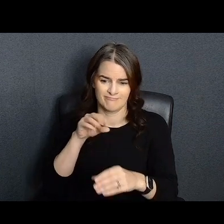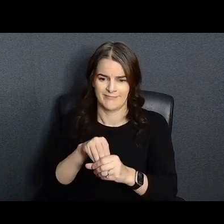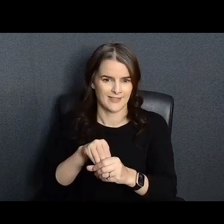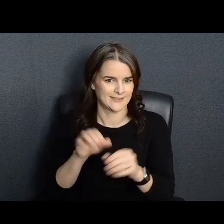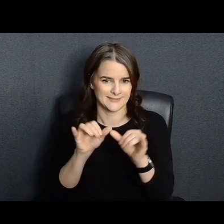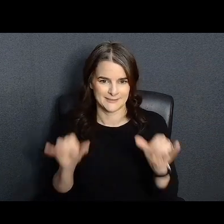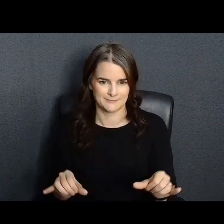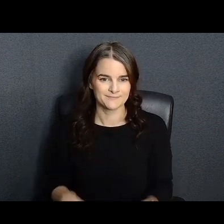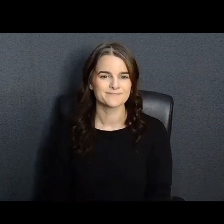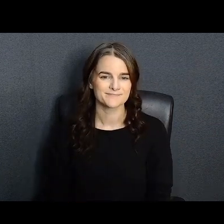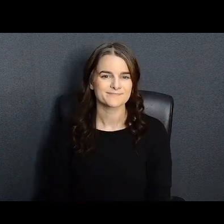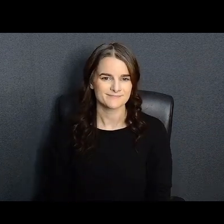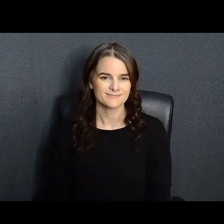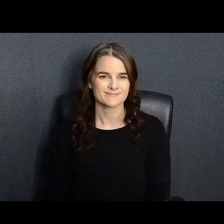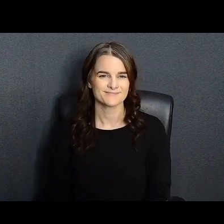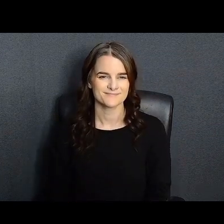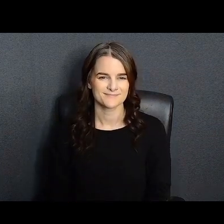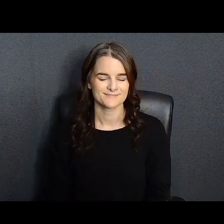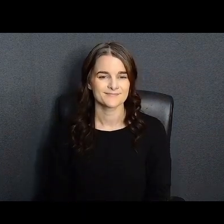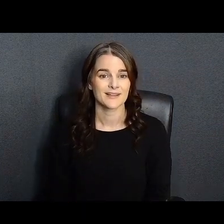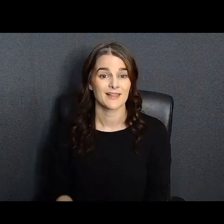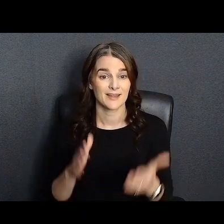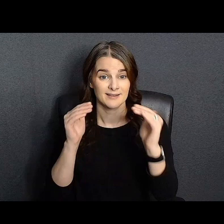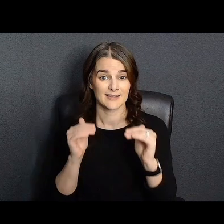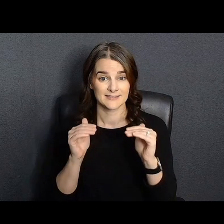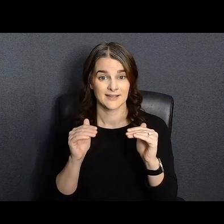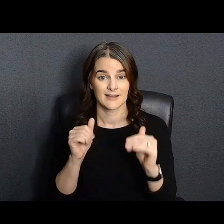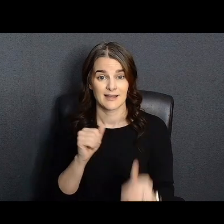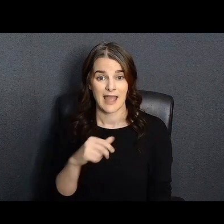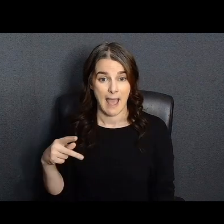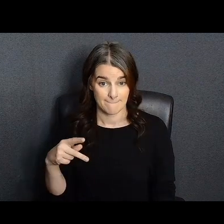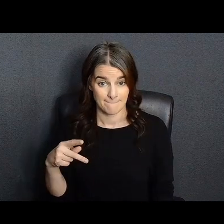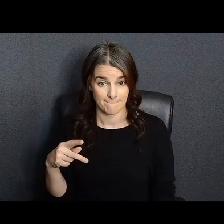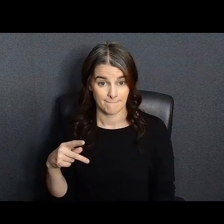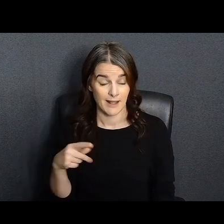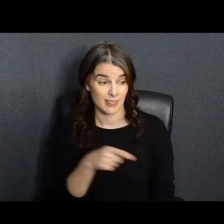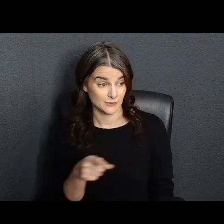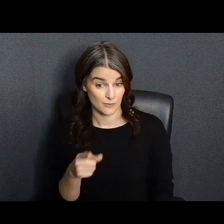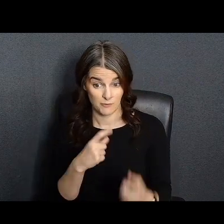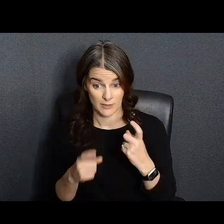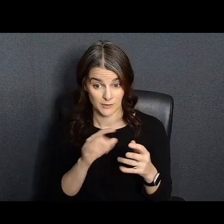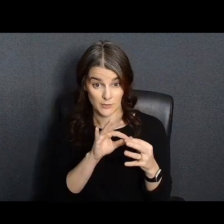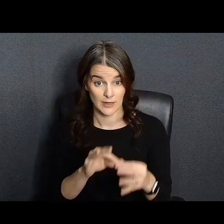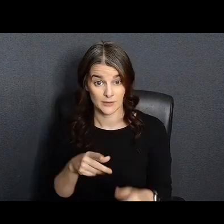The next app, unless anyone has any questions about Proloquo2Go--